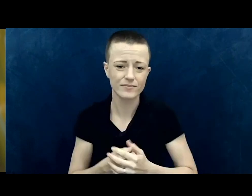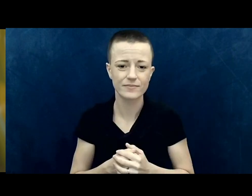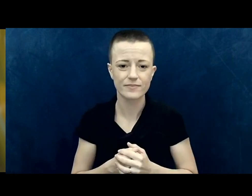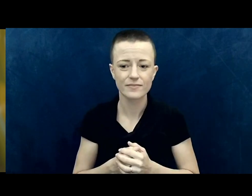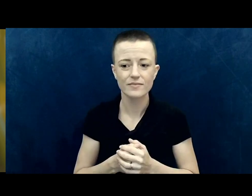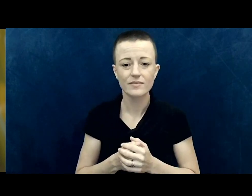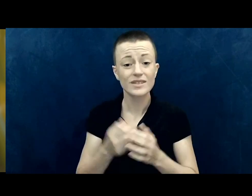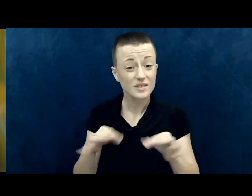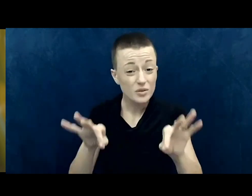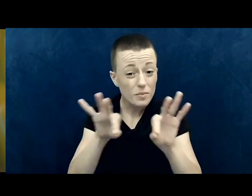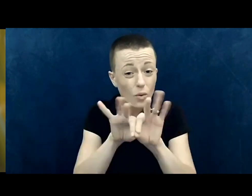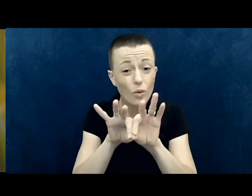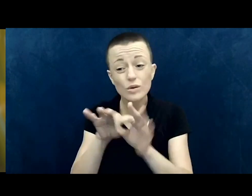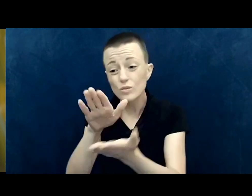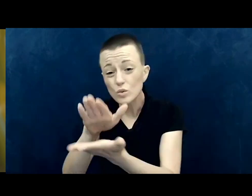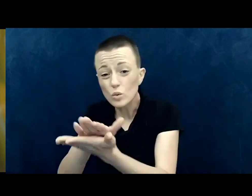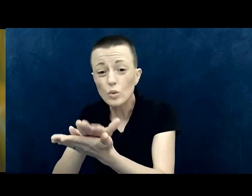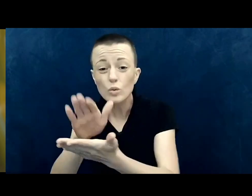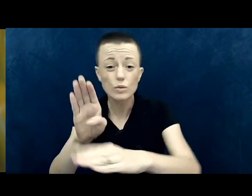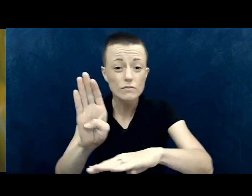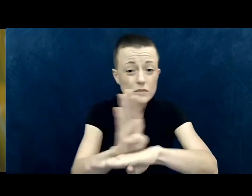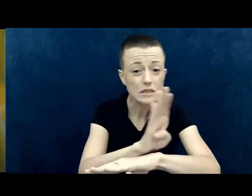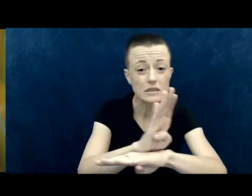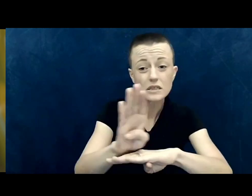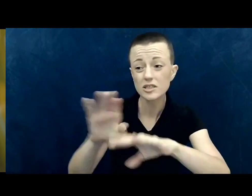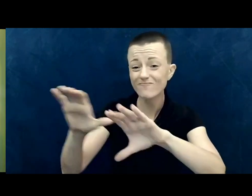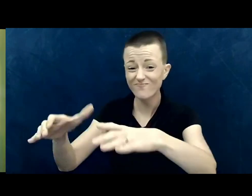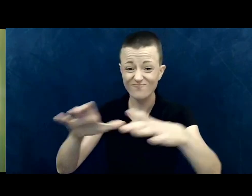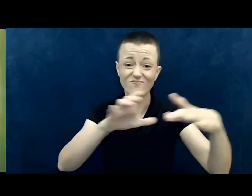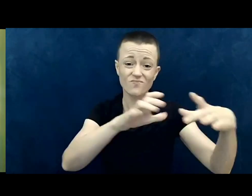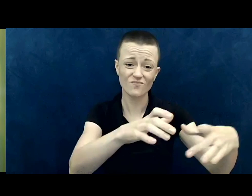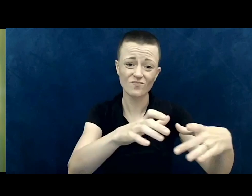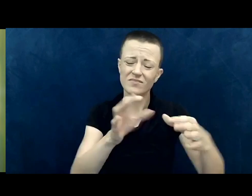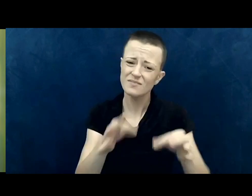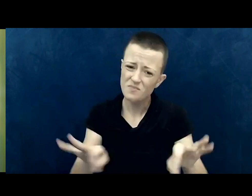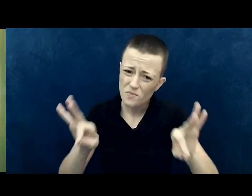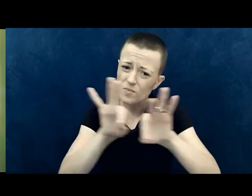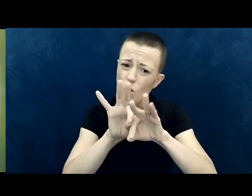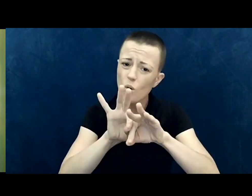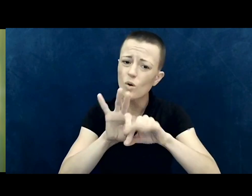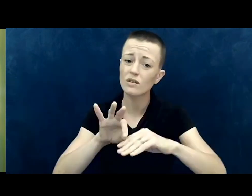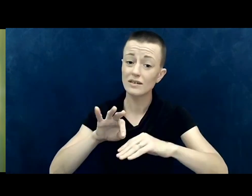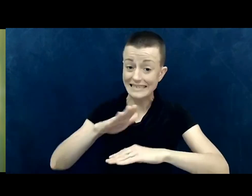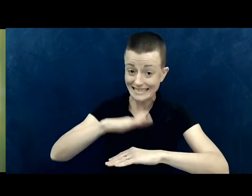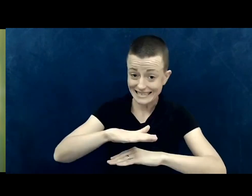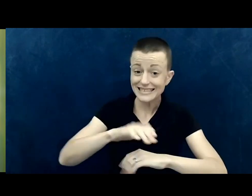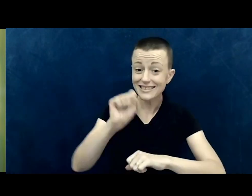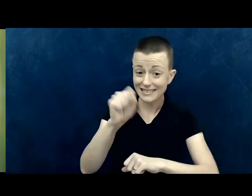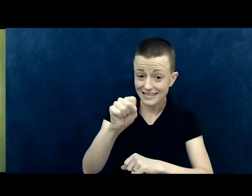even in schools where most educators were vaccinated. Ultimately, vaccines are the most important safety layer